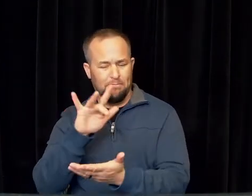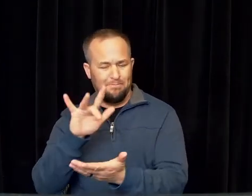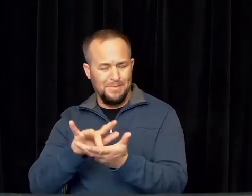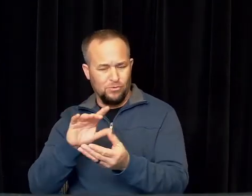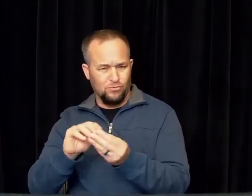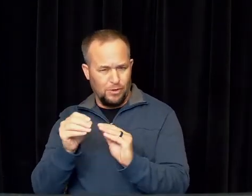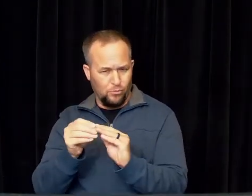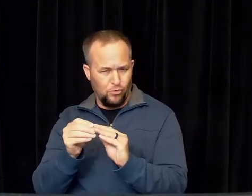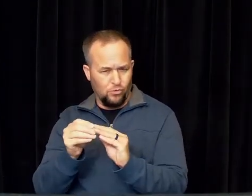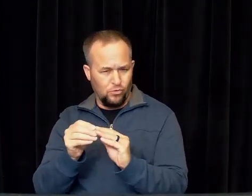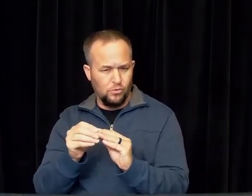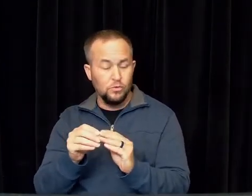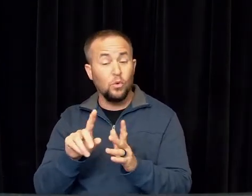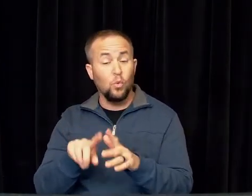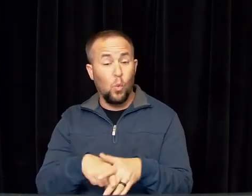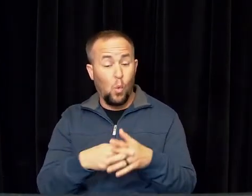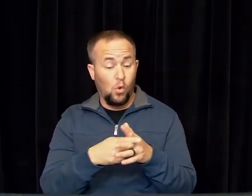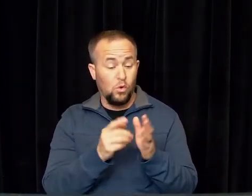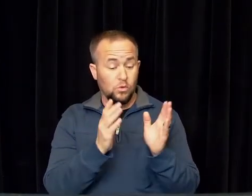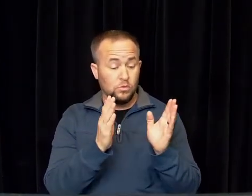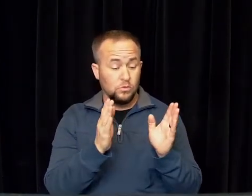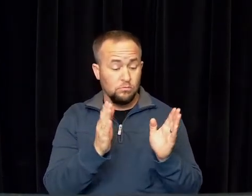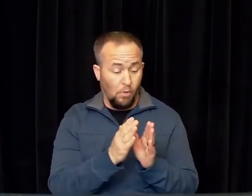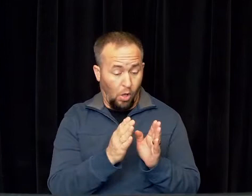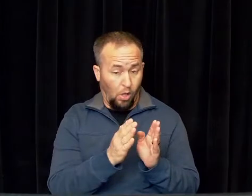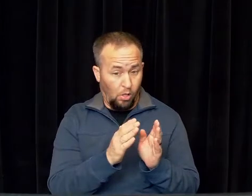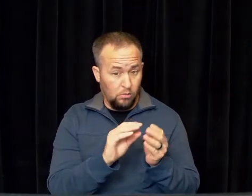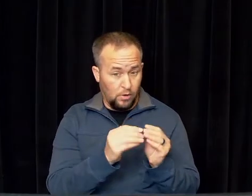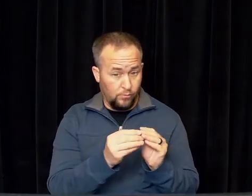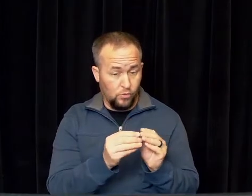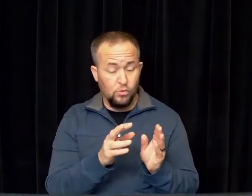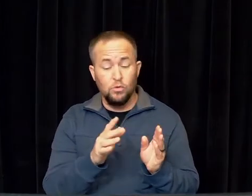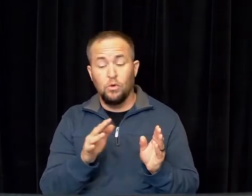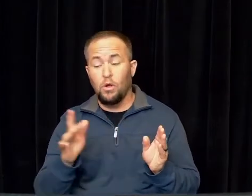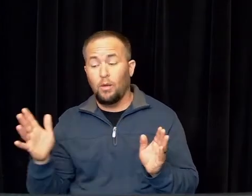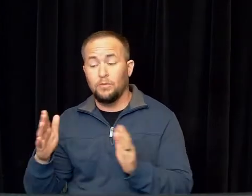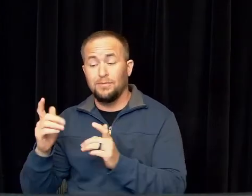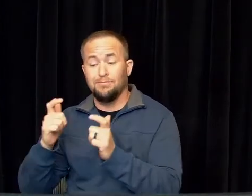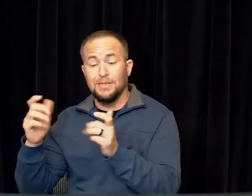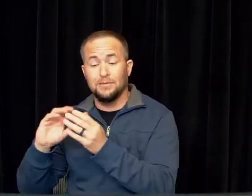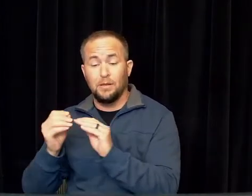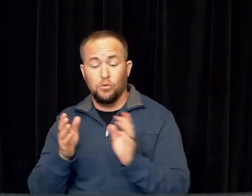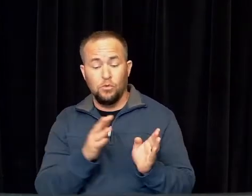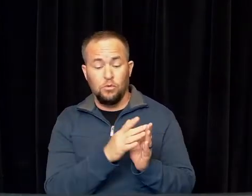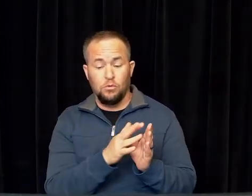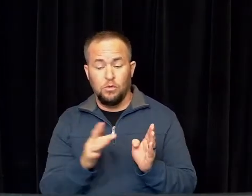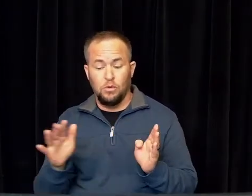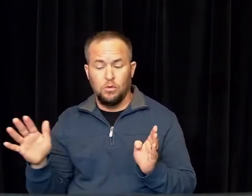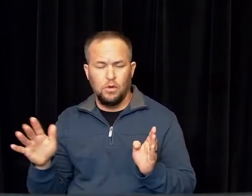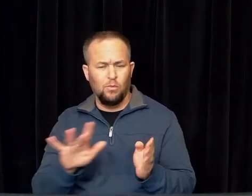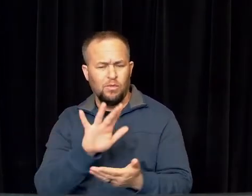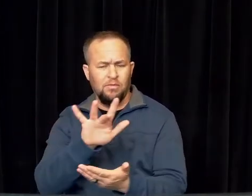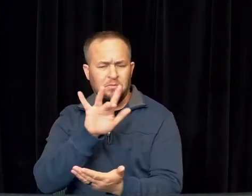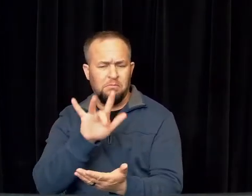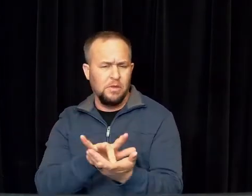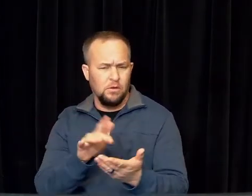the order from like least to greatest. So we're going to call it the middle number.